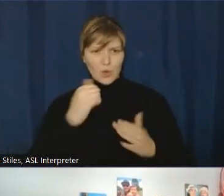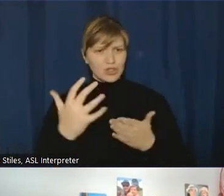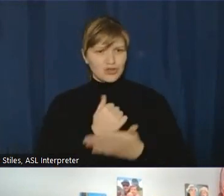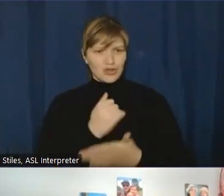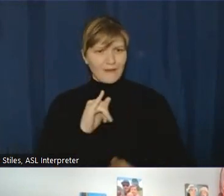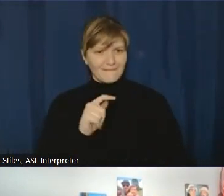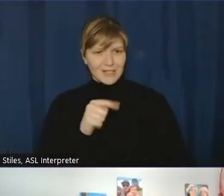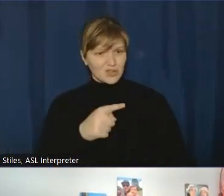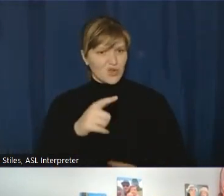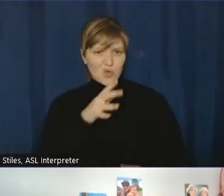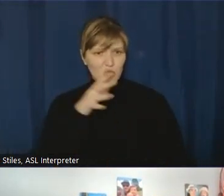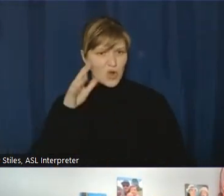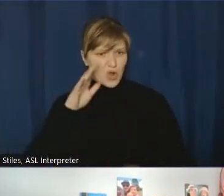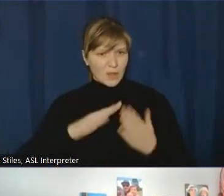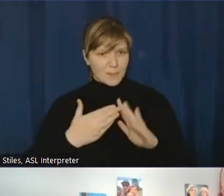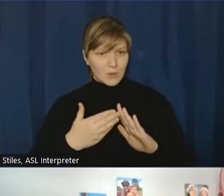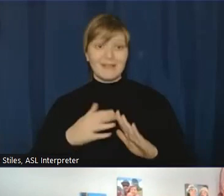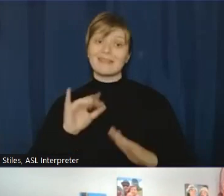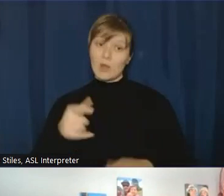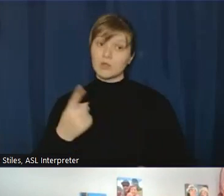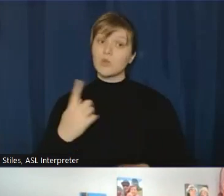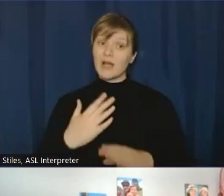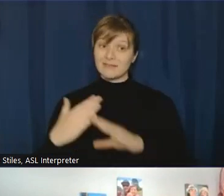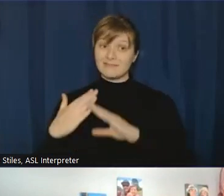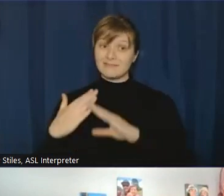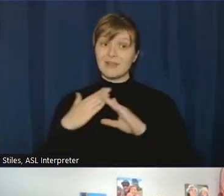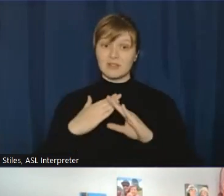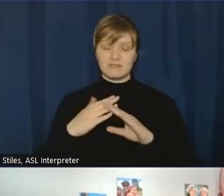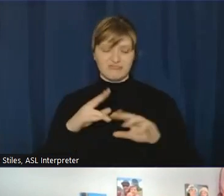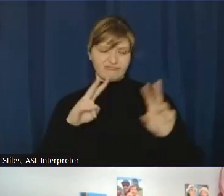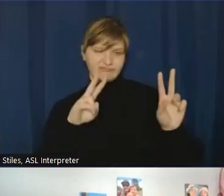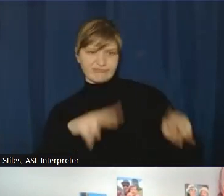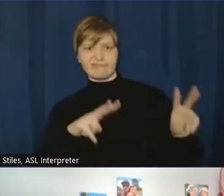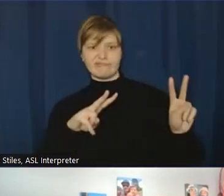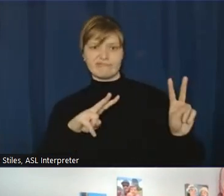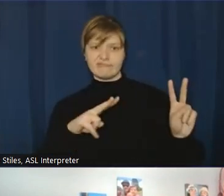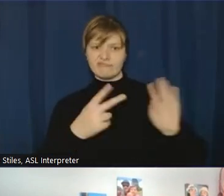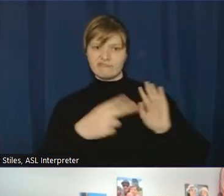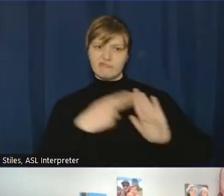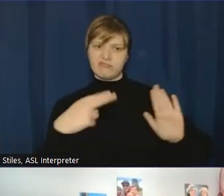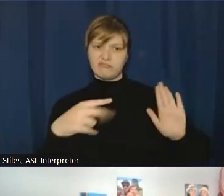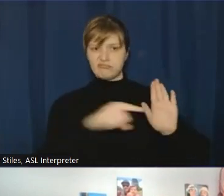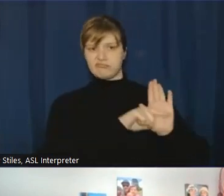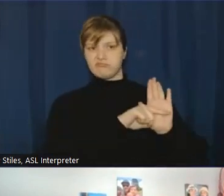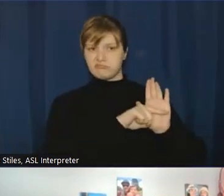I think that was one barrier, the stereotype that people had. Or that